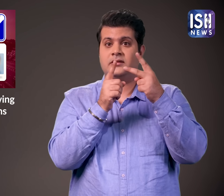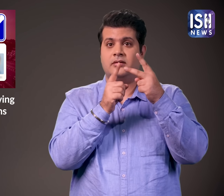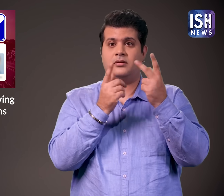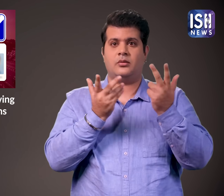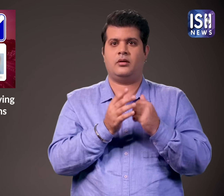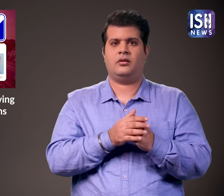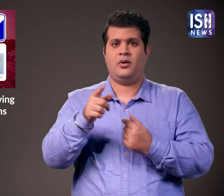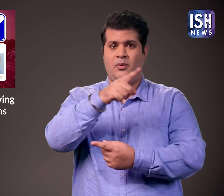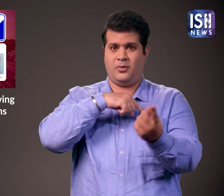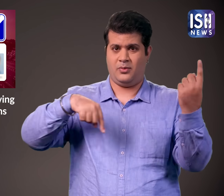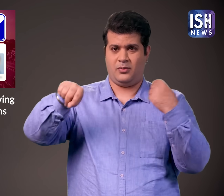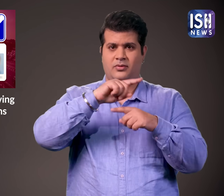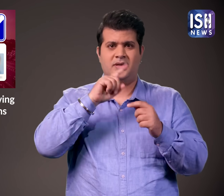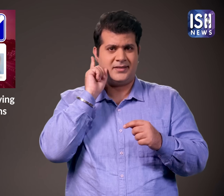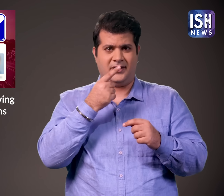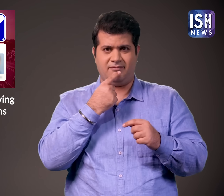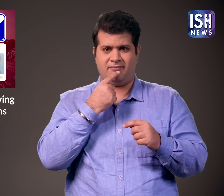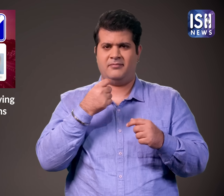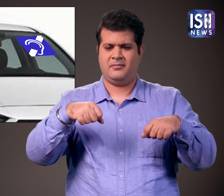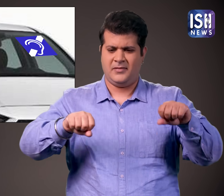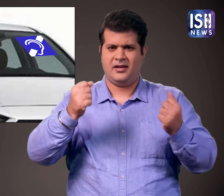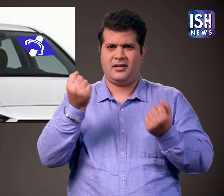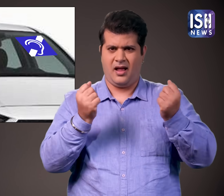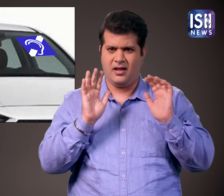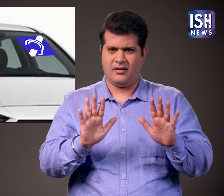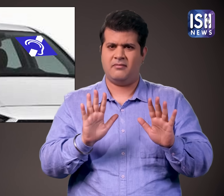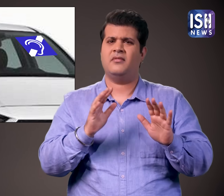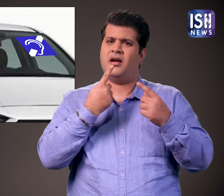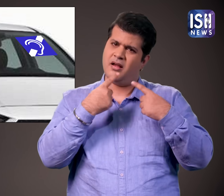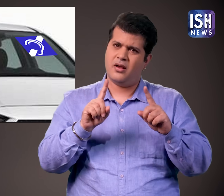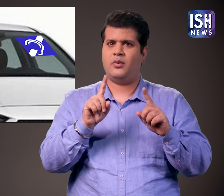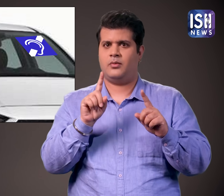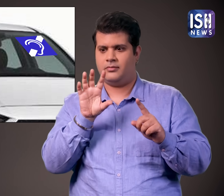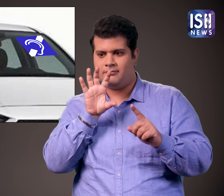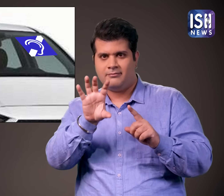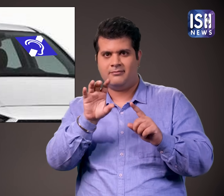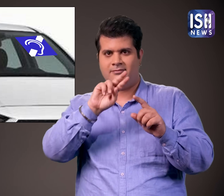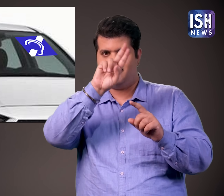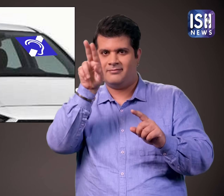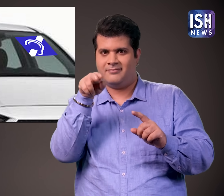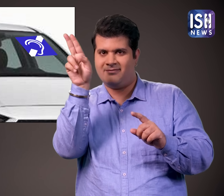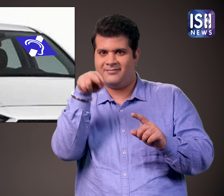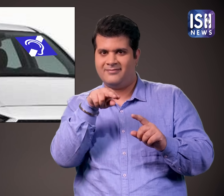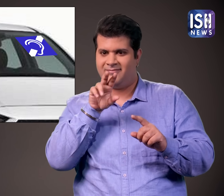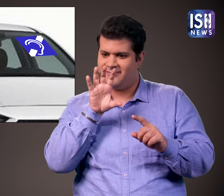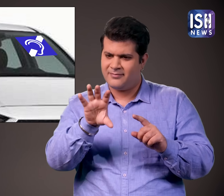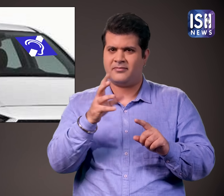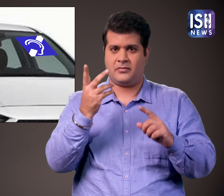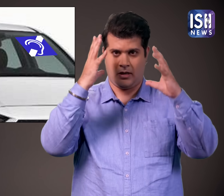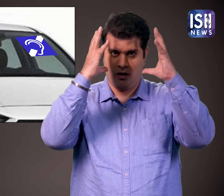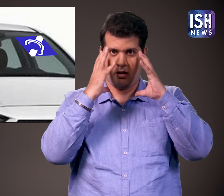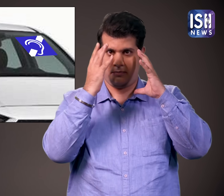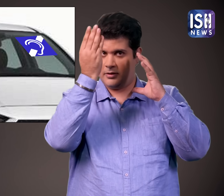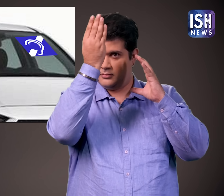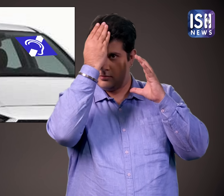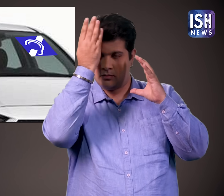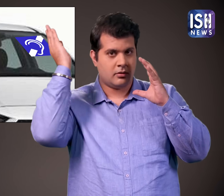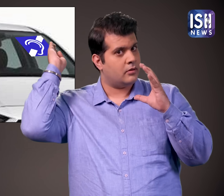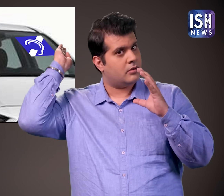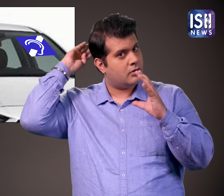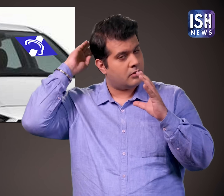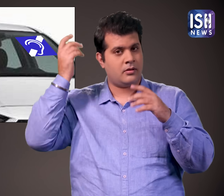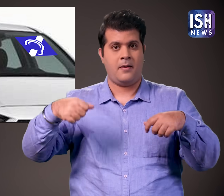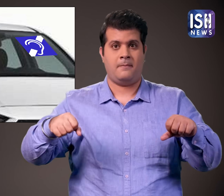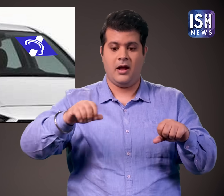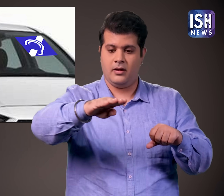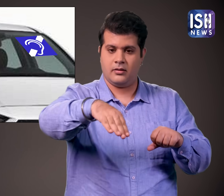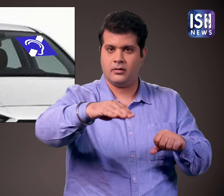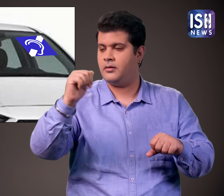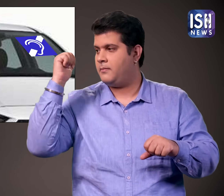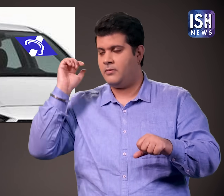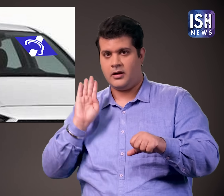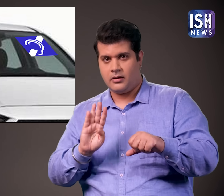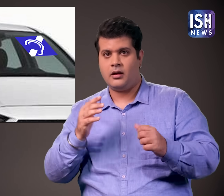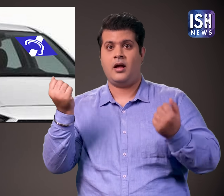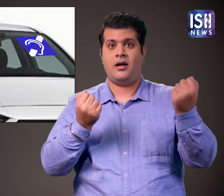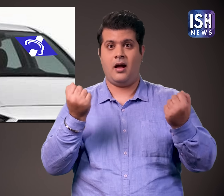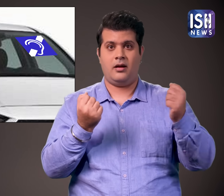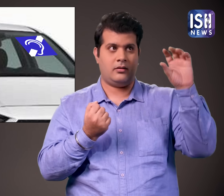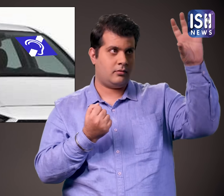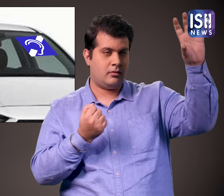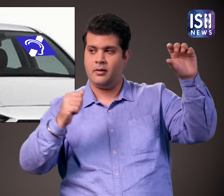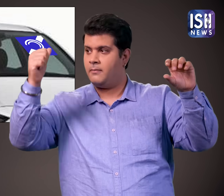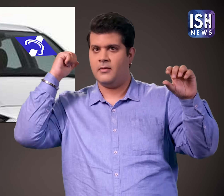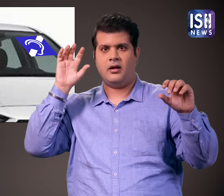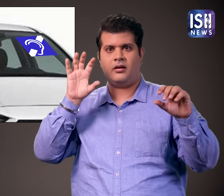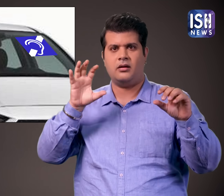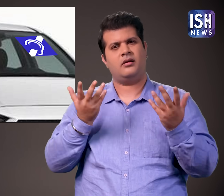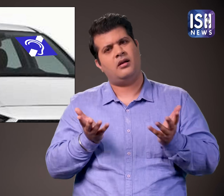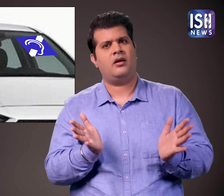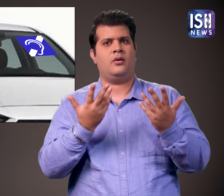2. They should be allowed to use a common “Deaf Sign” logo on in front and at the back of their vehicles and on helmets